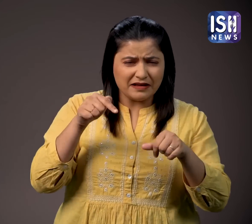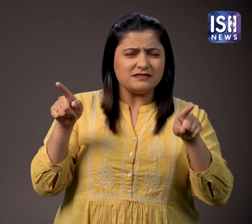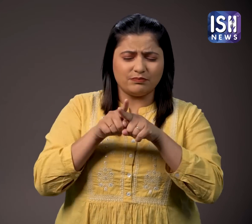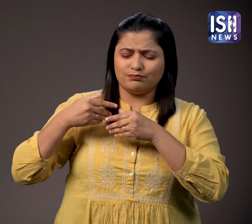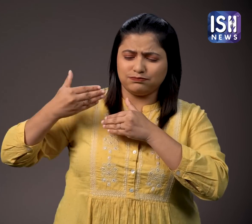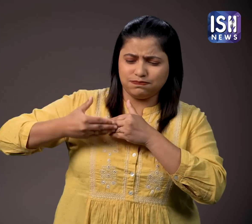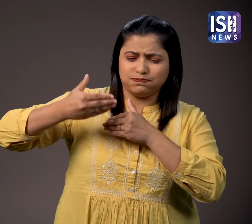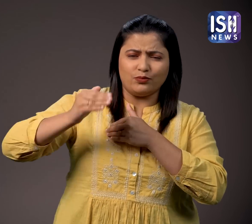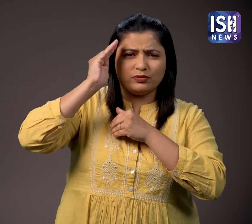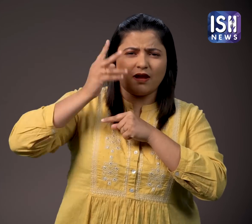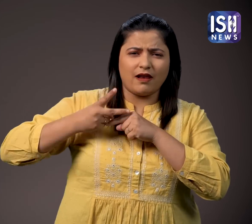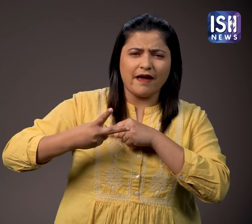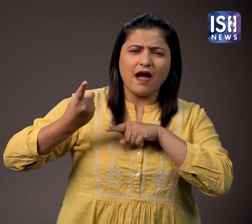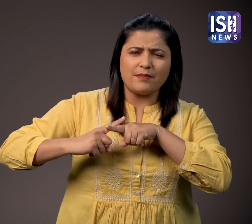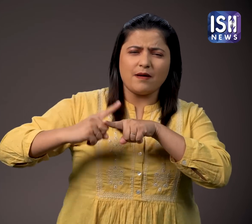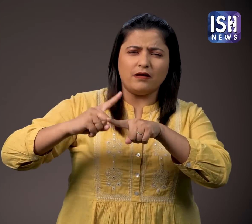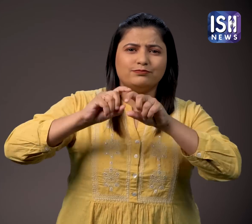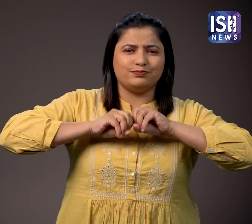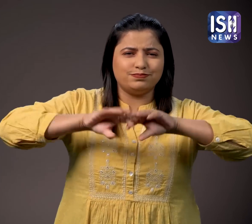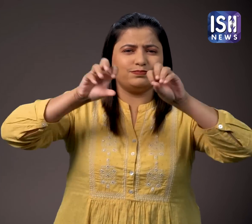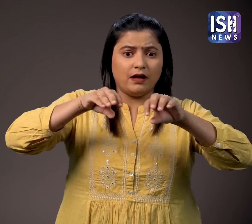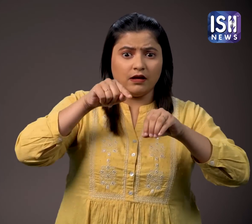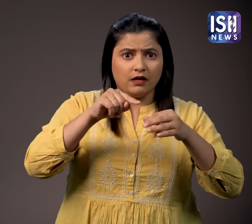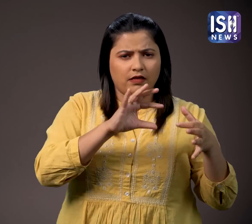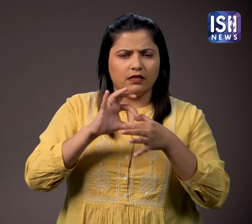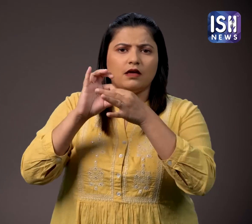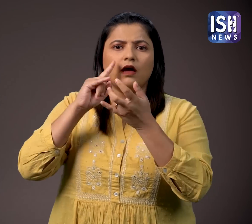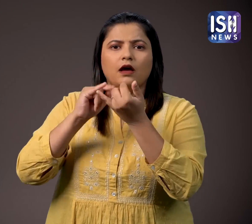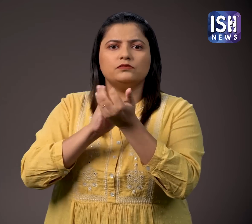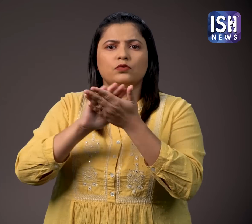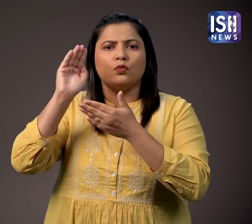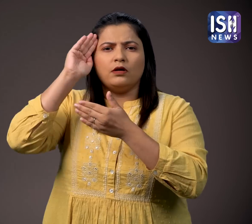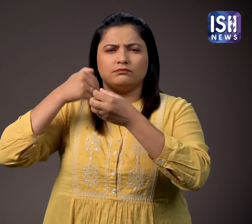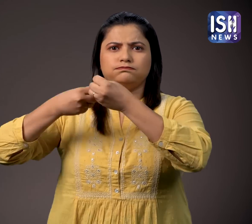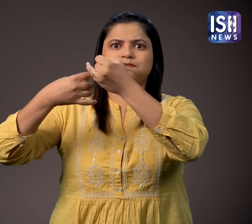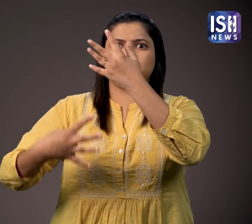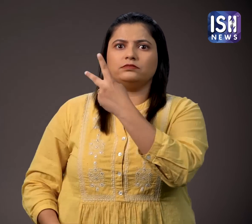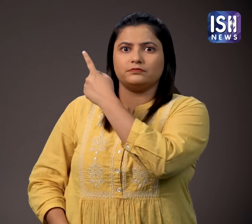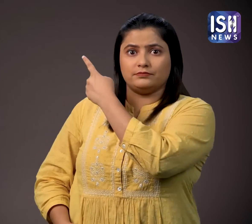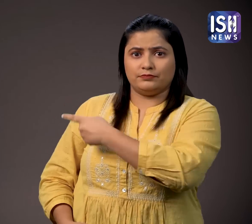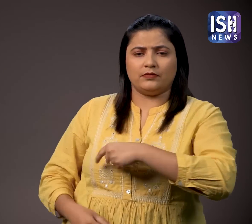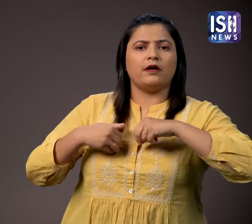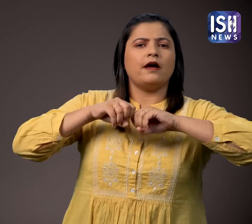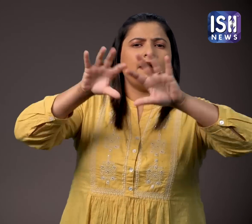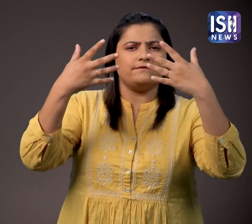After the attack, there were several news updates and ISH News too released various videos on the issue.